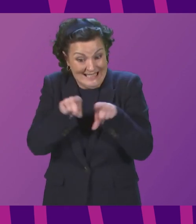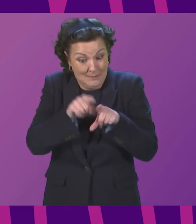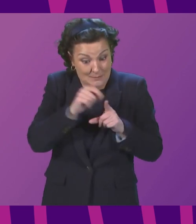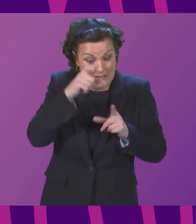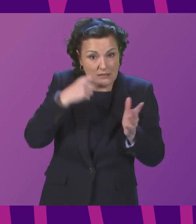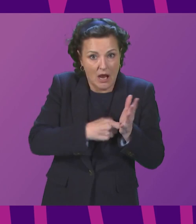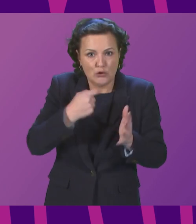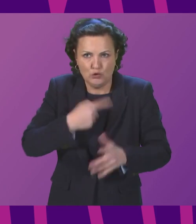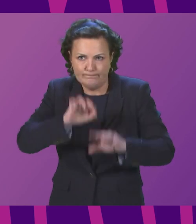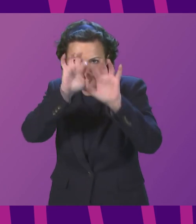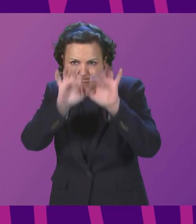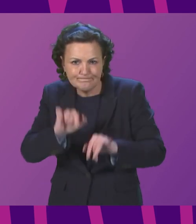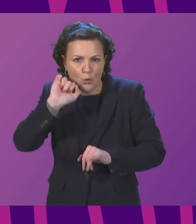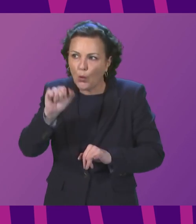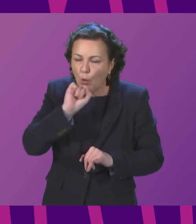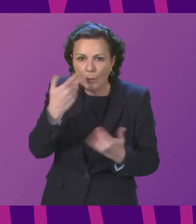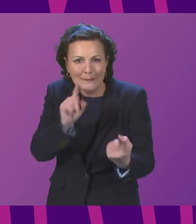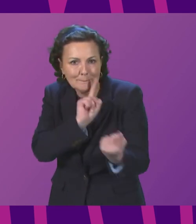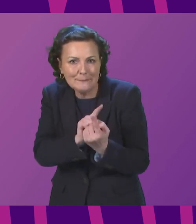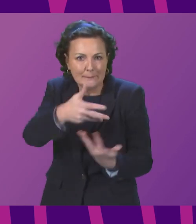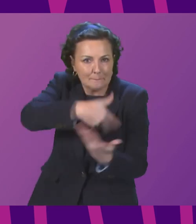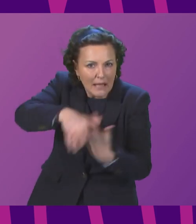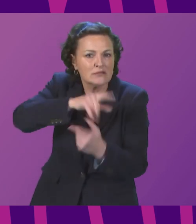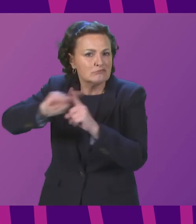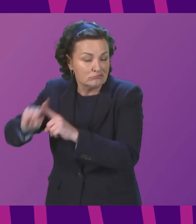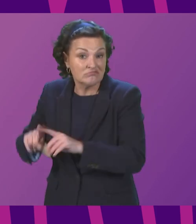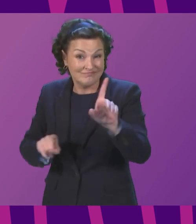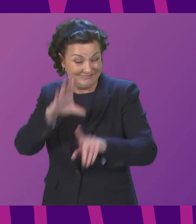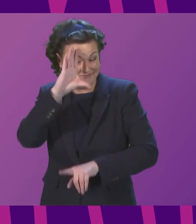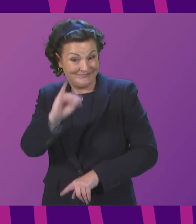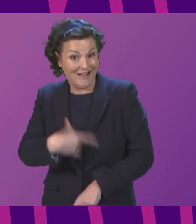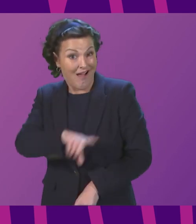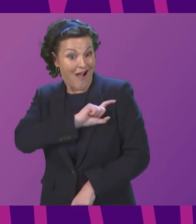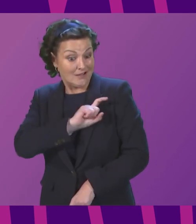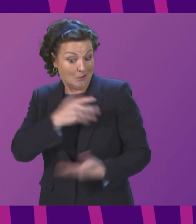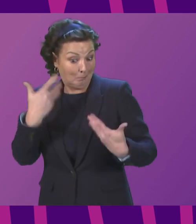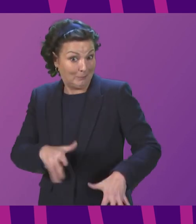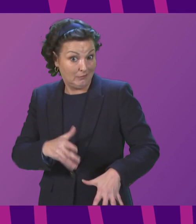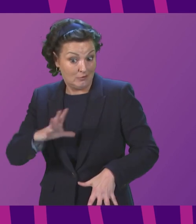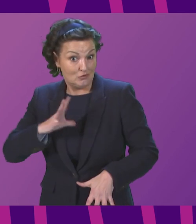are notified. Other countries, including Canada, have already made that change. That has been